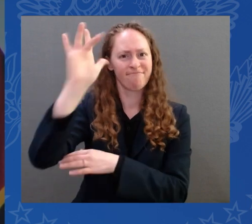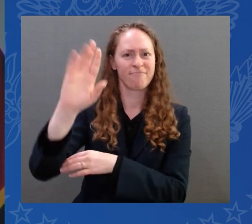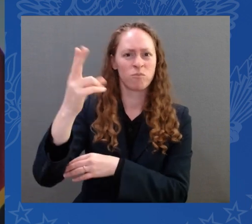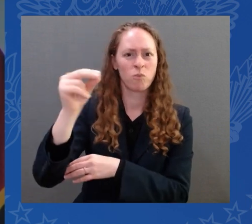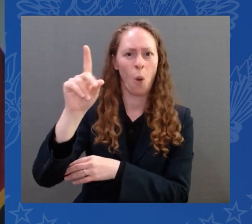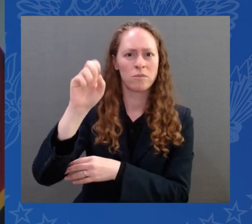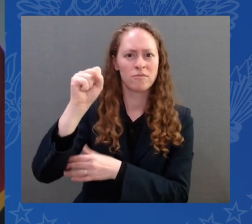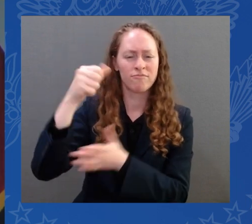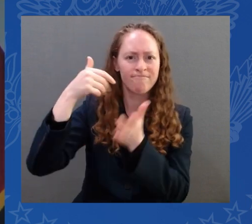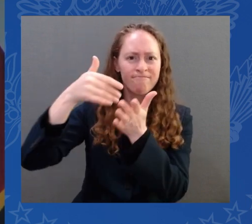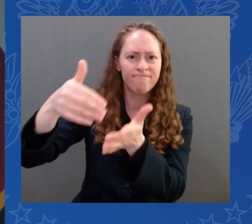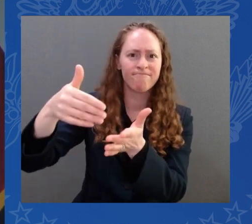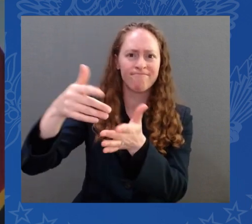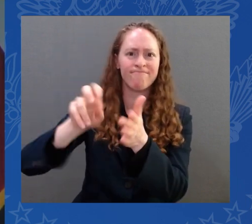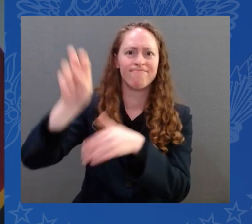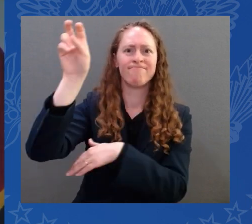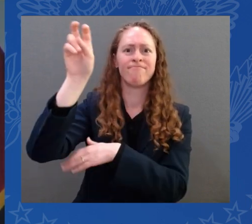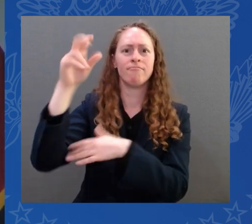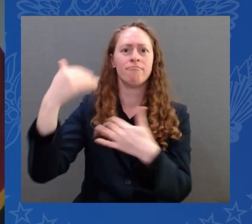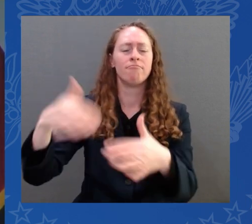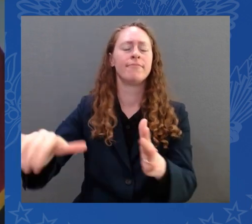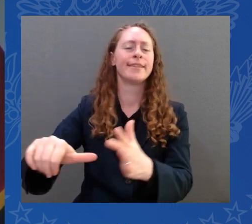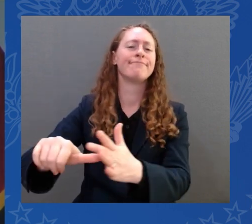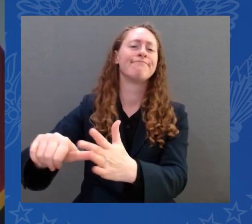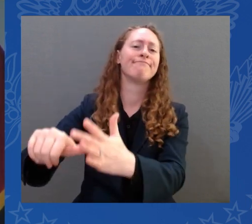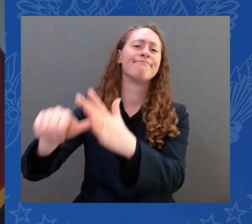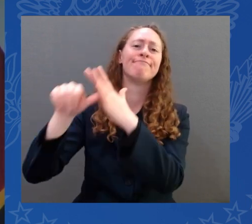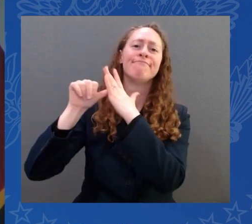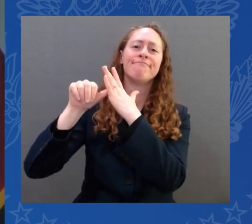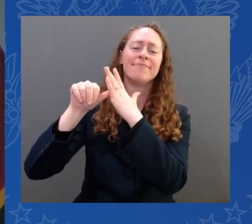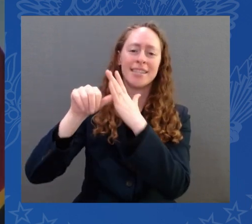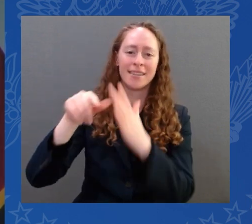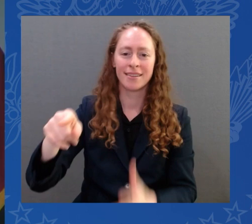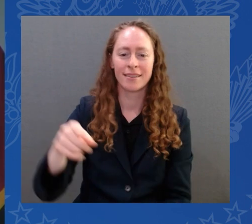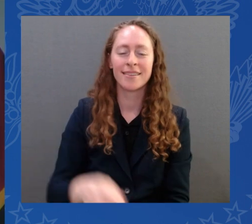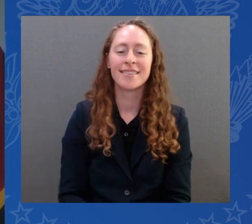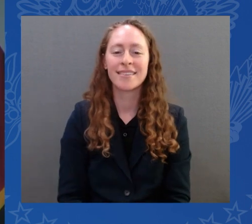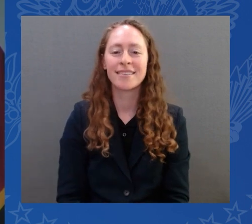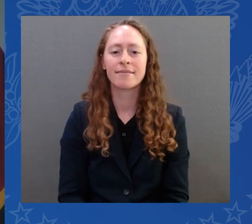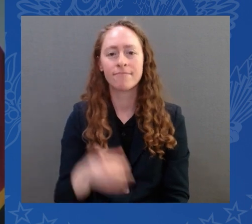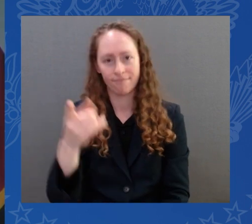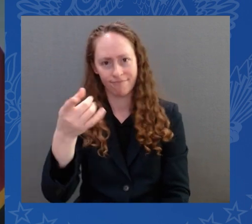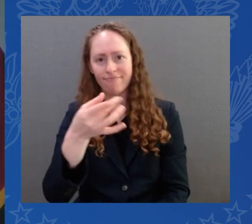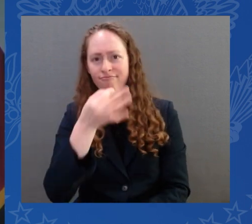Stand up. I want you standing up.